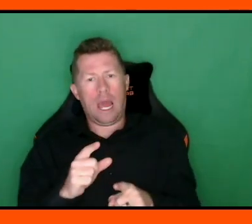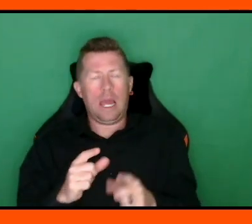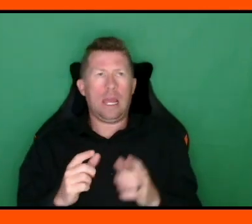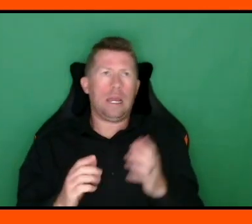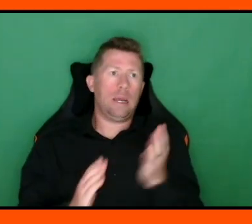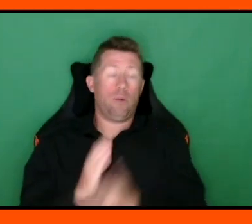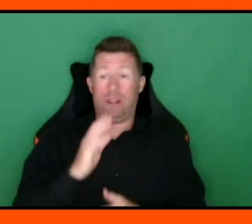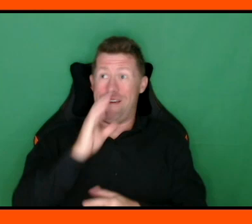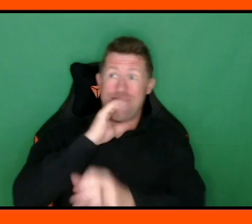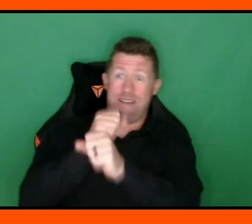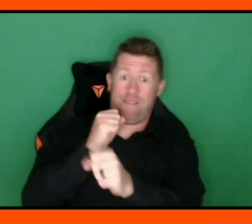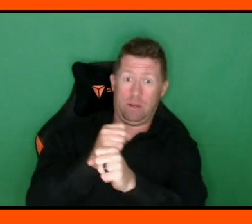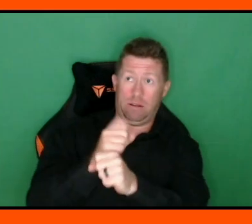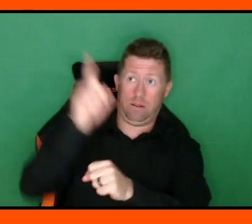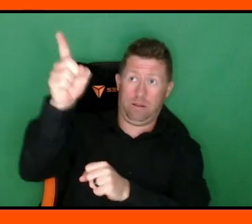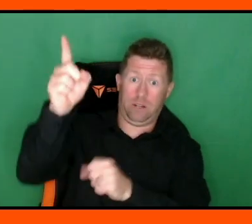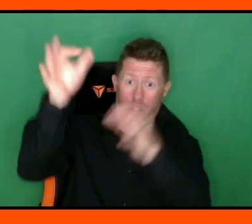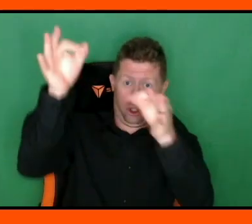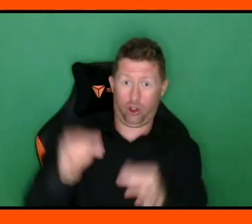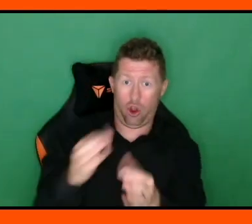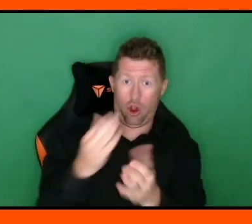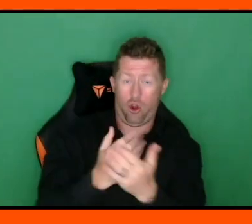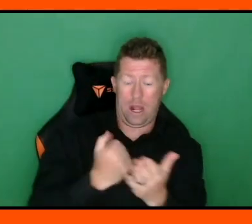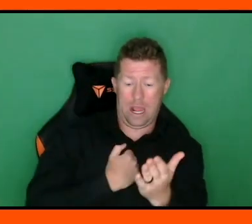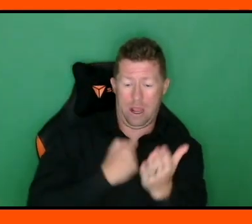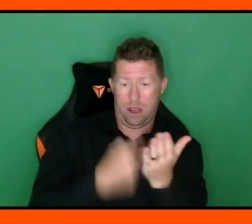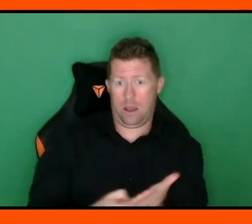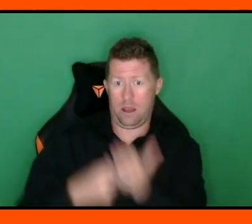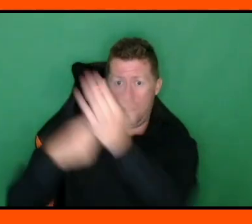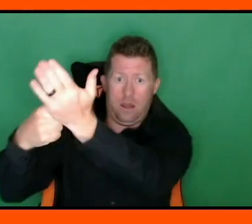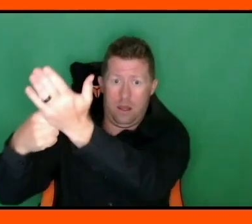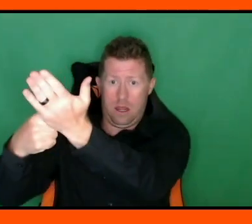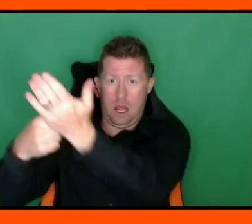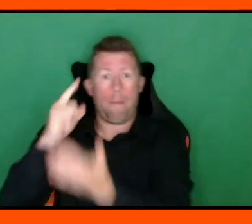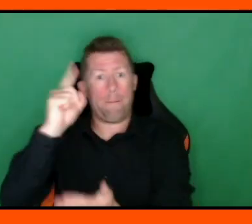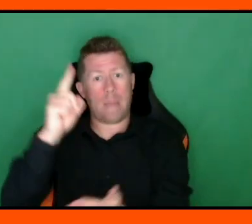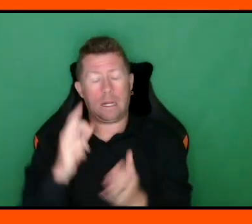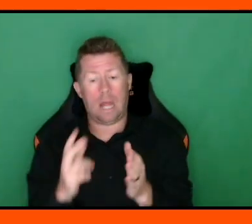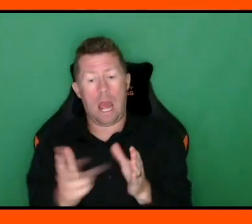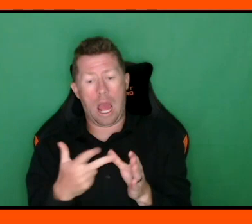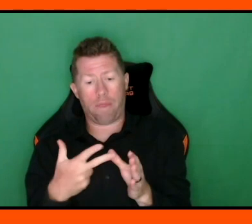based on our recommendation, but there are other topics that may become candidates for change or removal